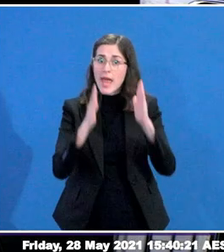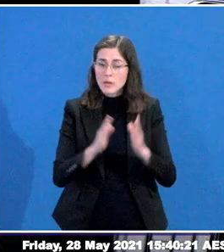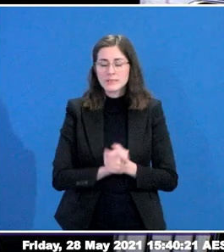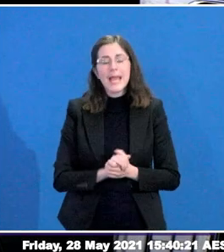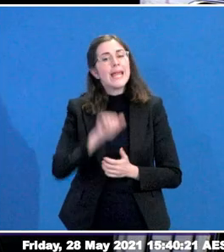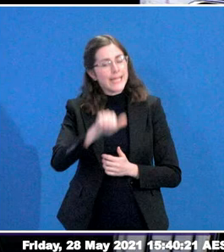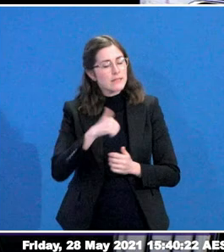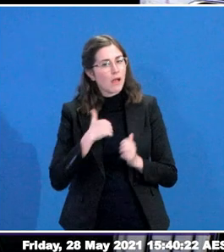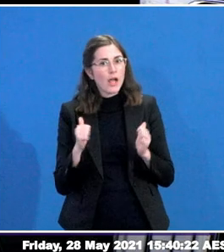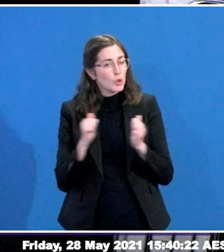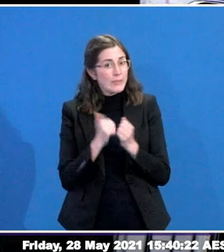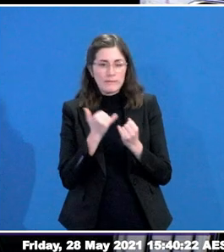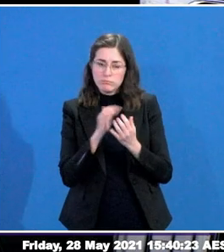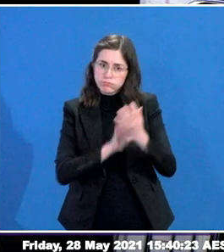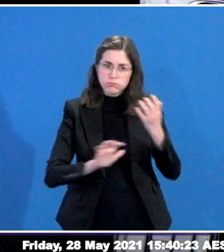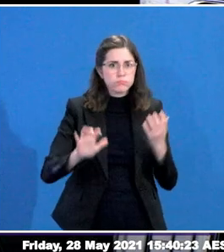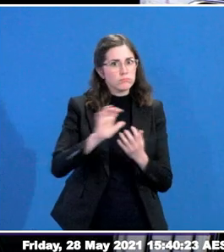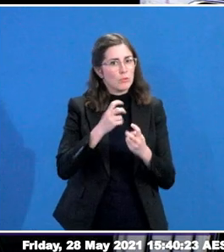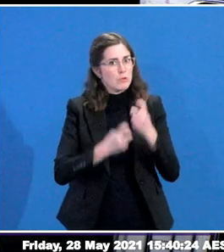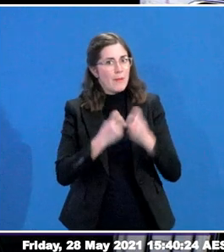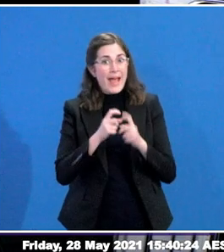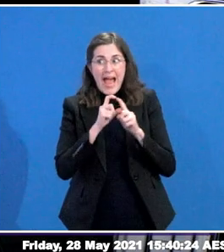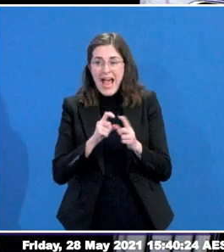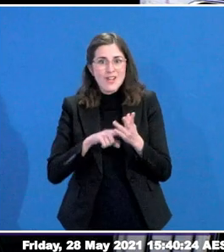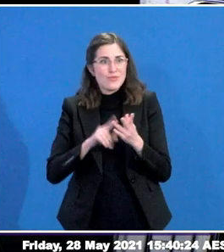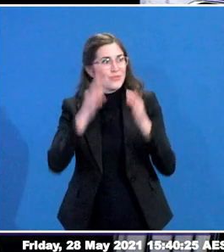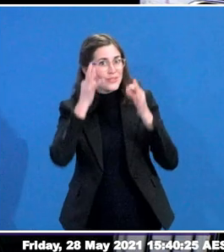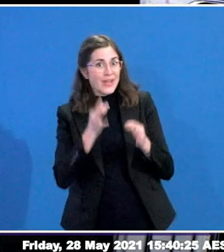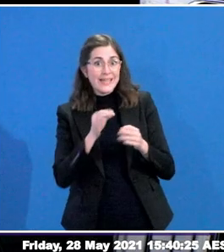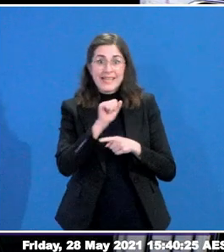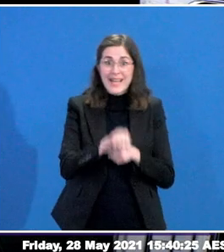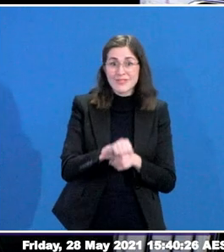again as Mr Head explained towards the end of his evidence a short time ago.